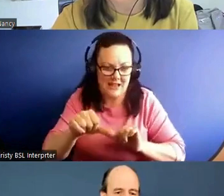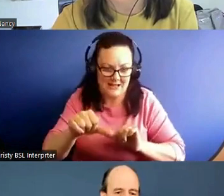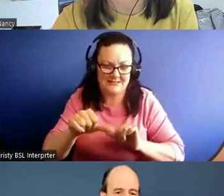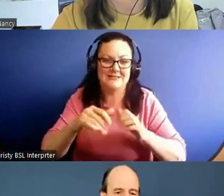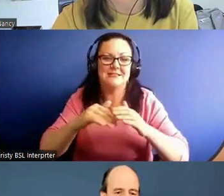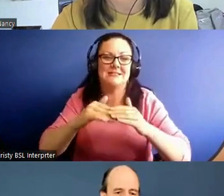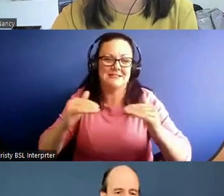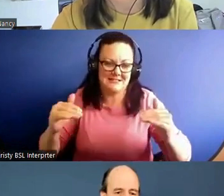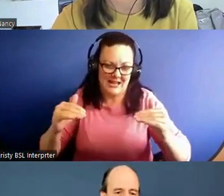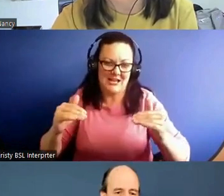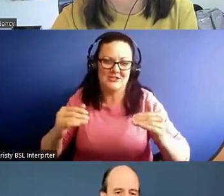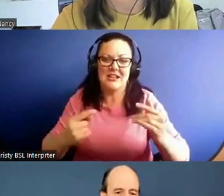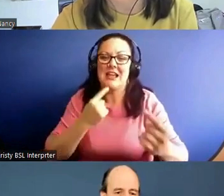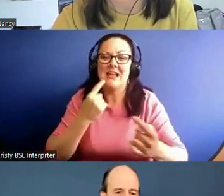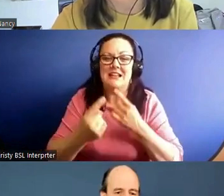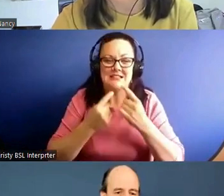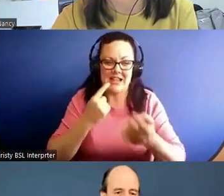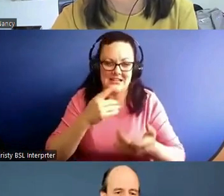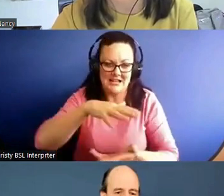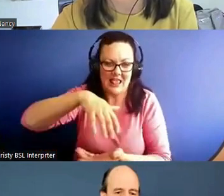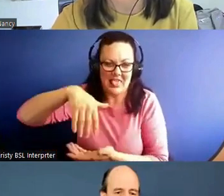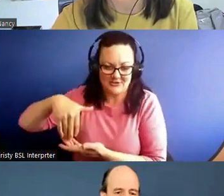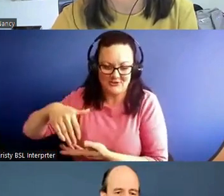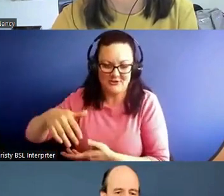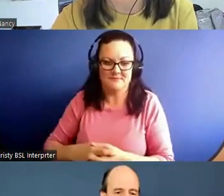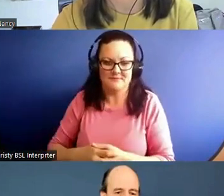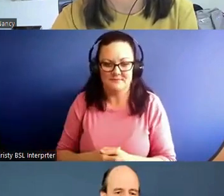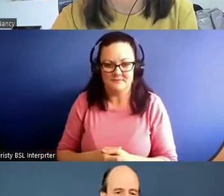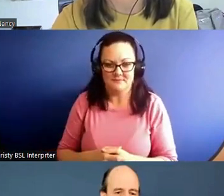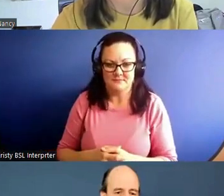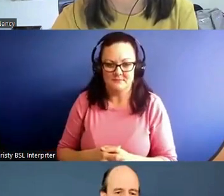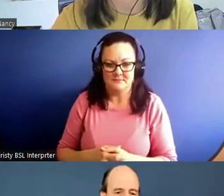which is data collection. Then following data collection